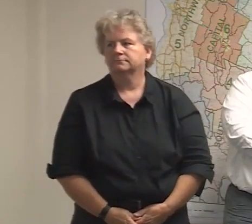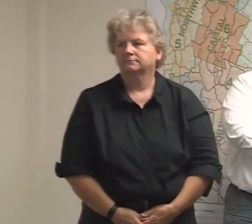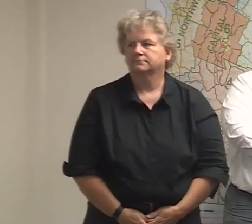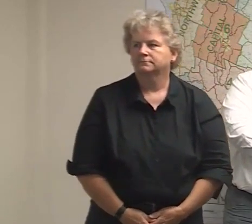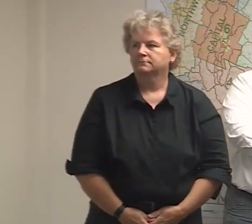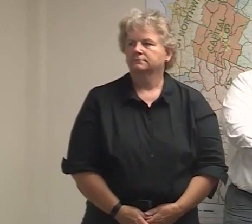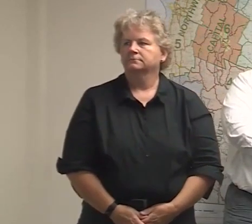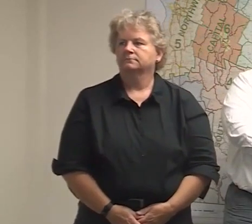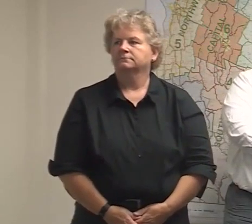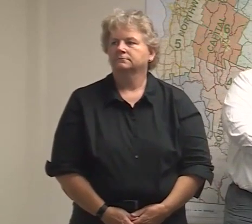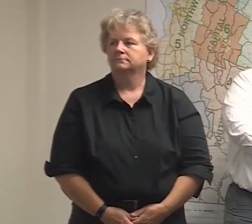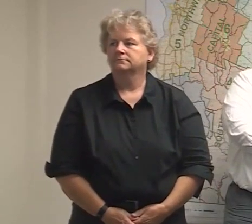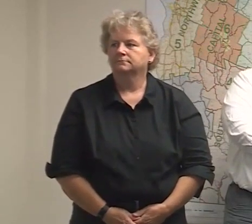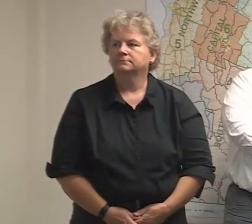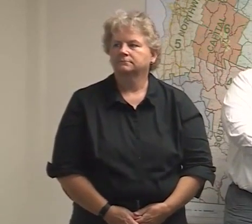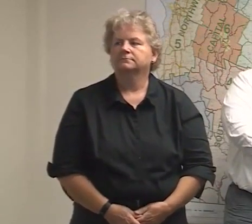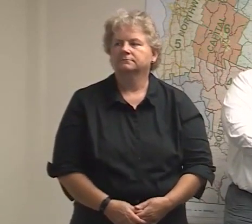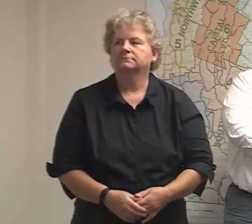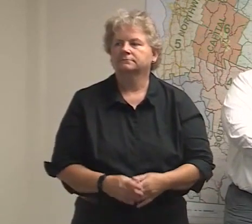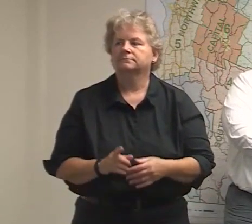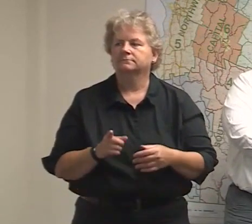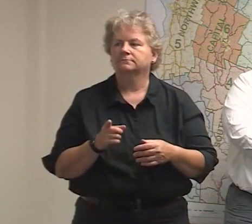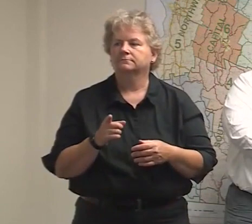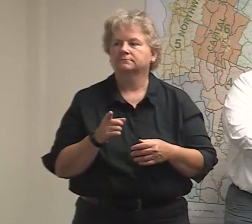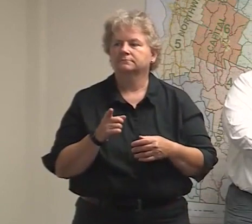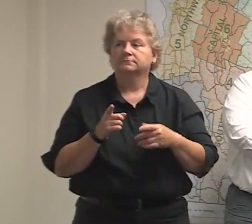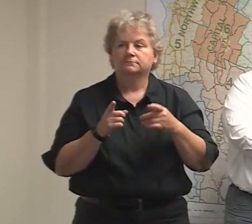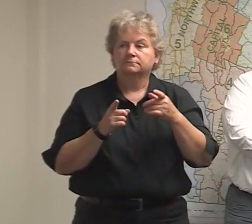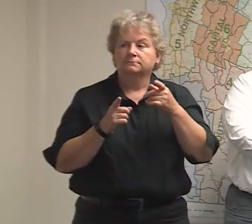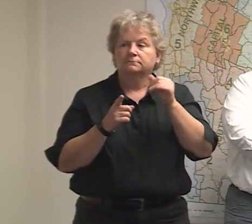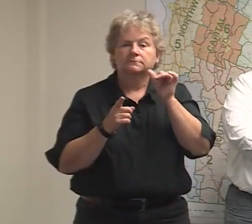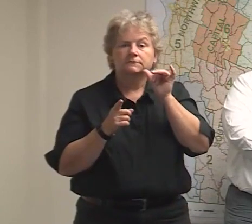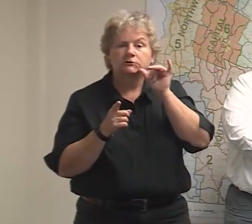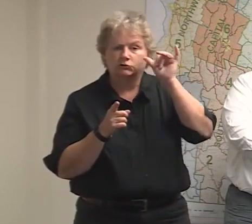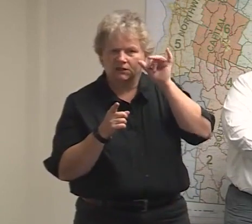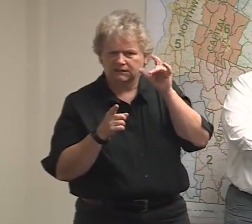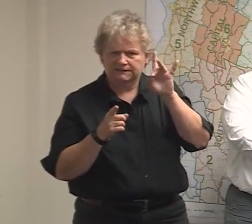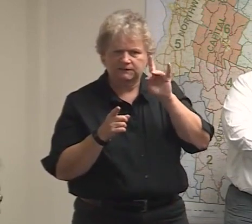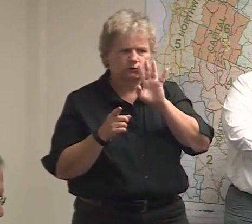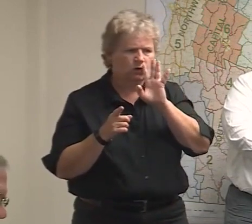I GUESS GOING FORWARD, ARE THERE ANY PLANS THAT YOU KNOW THAT ANY OTHER FEDERAL PARTNERS OR ENTITIES COMING TO THEM?